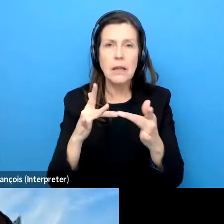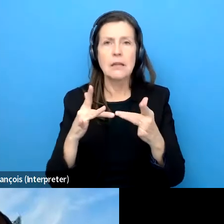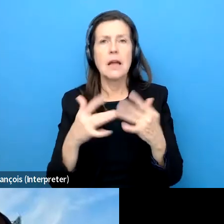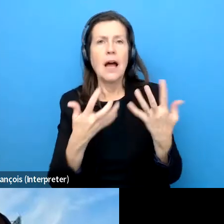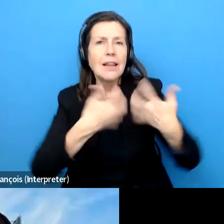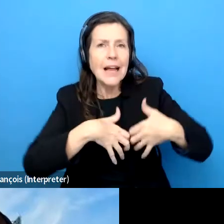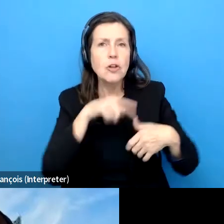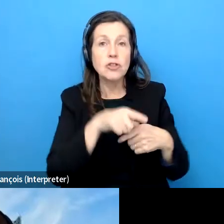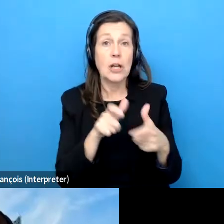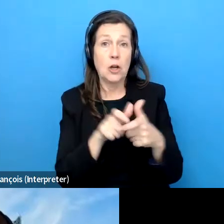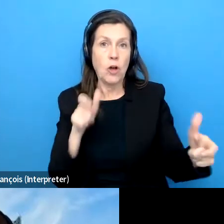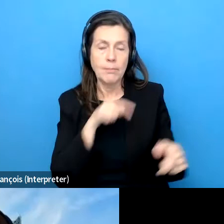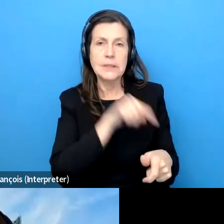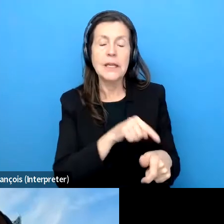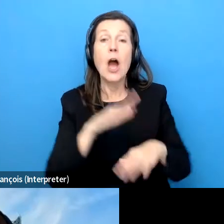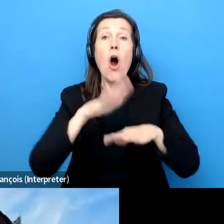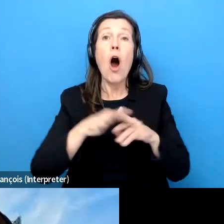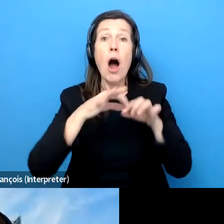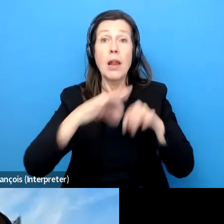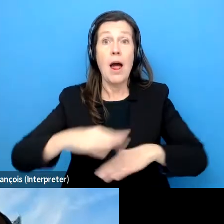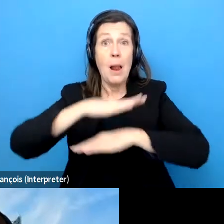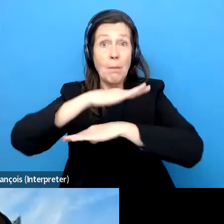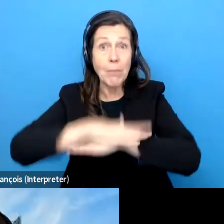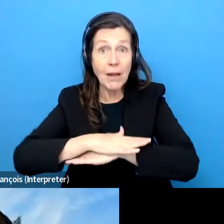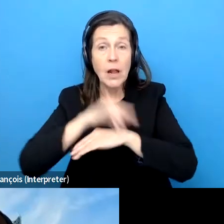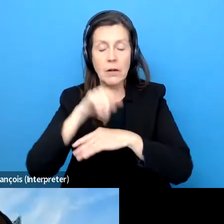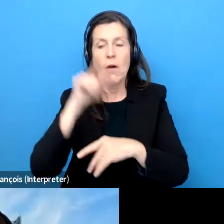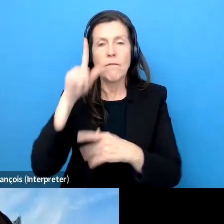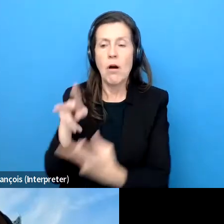to reduce the use of online platforms for recruitment and exploitation